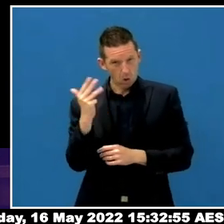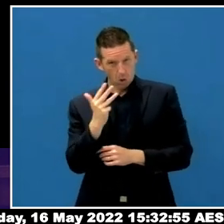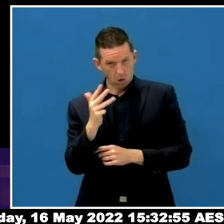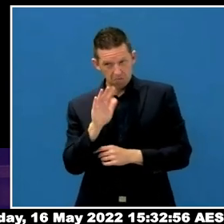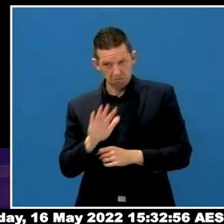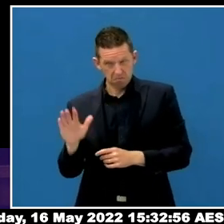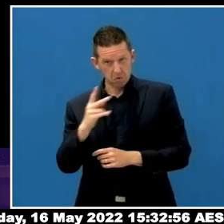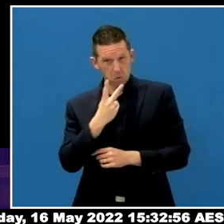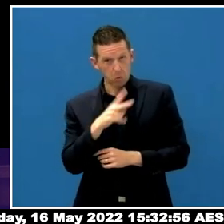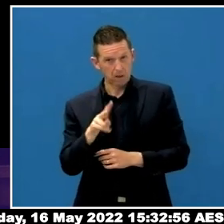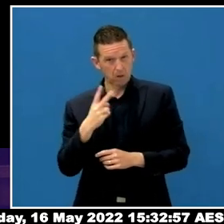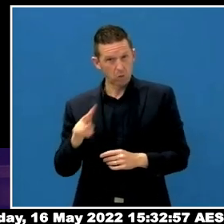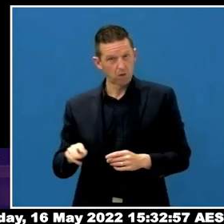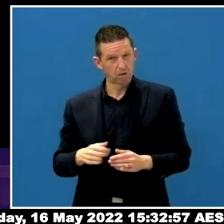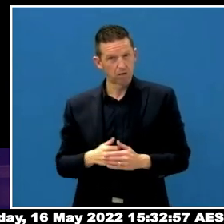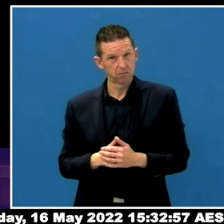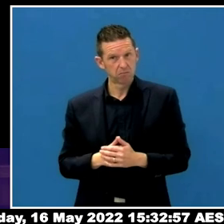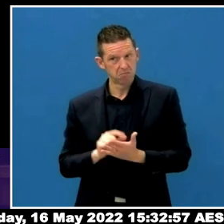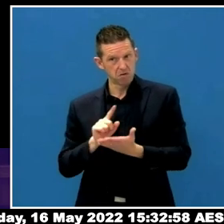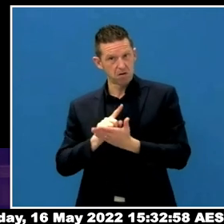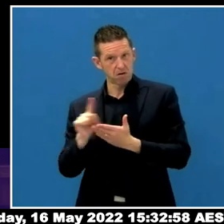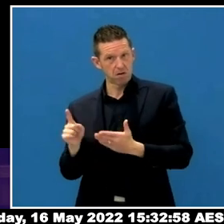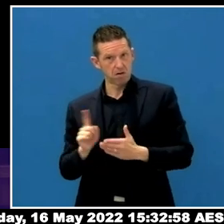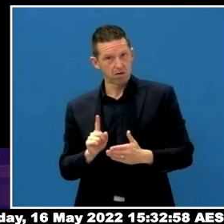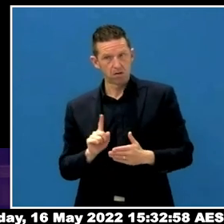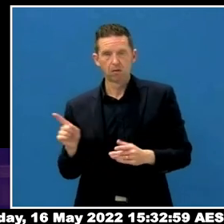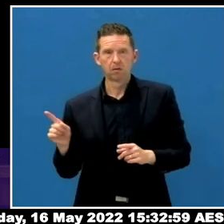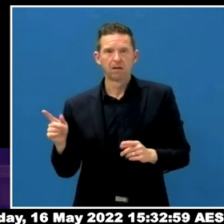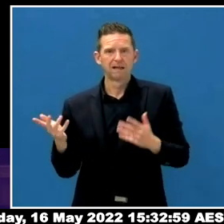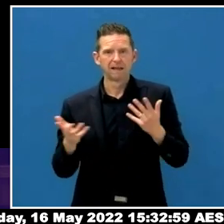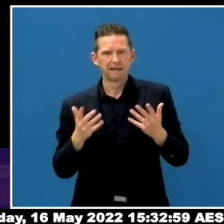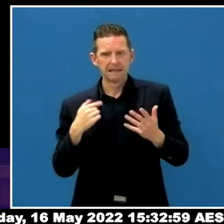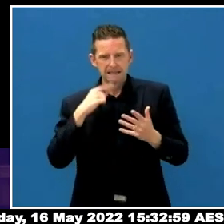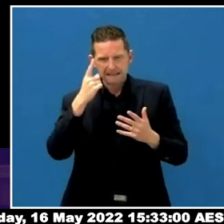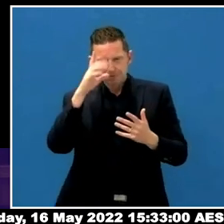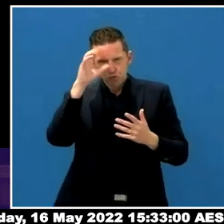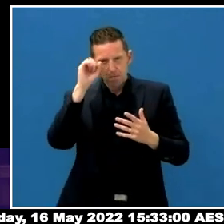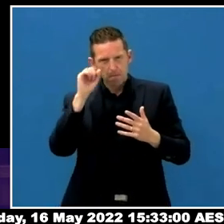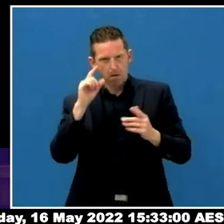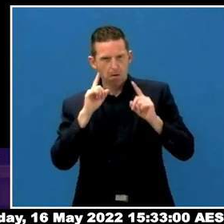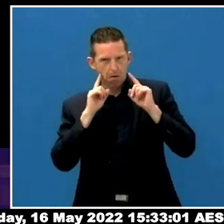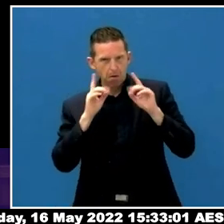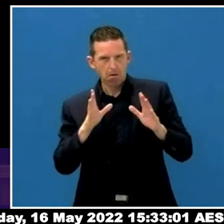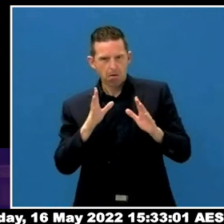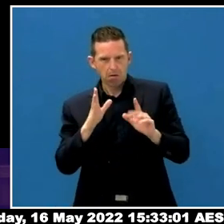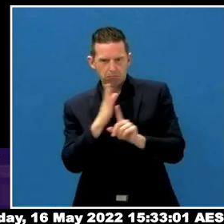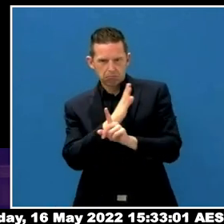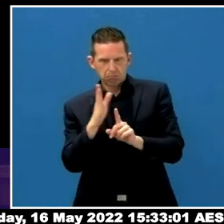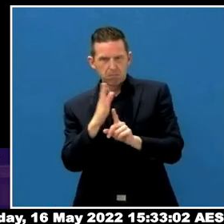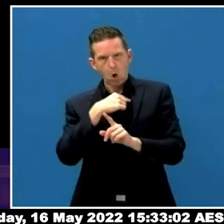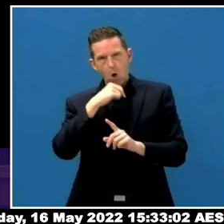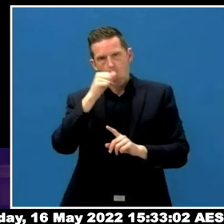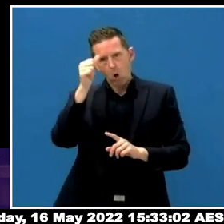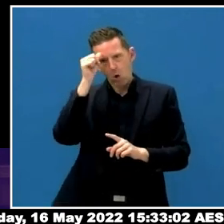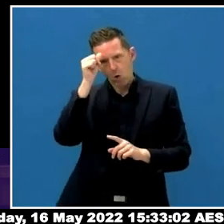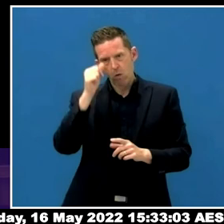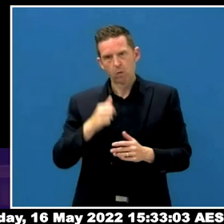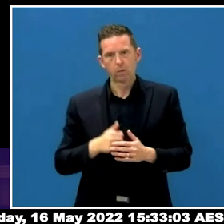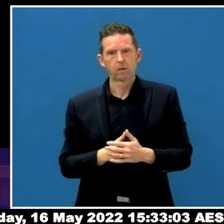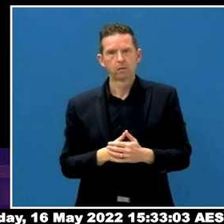piece? You can't recall. I don't recall when exactly it was, but I know it wasn't - it was probably six to eight months after he started.